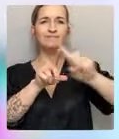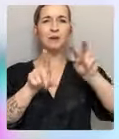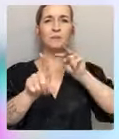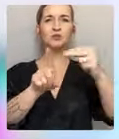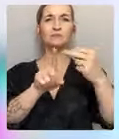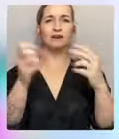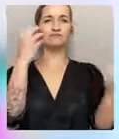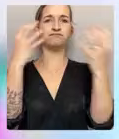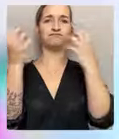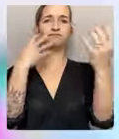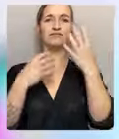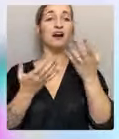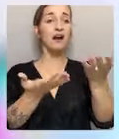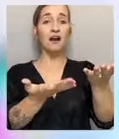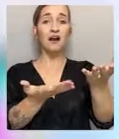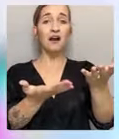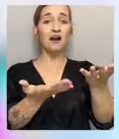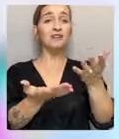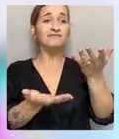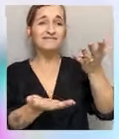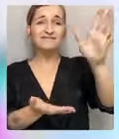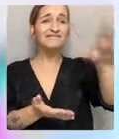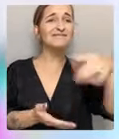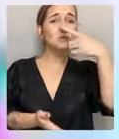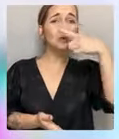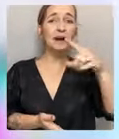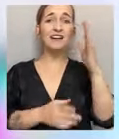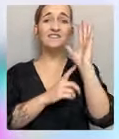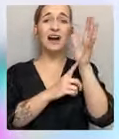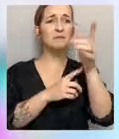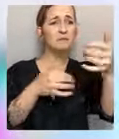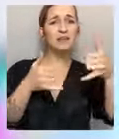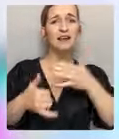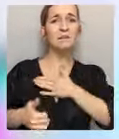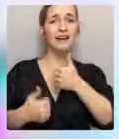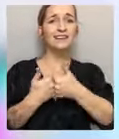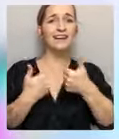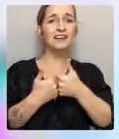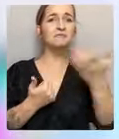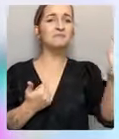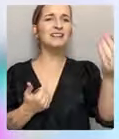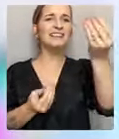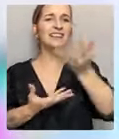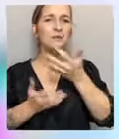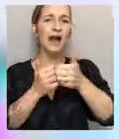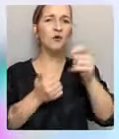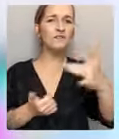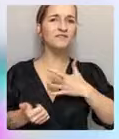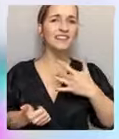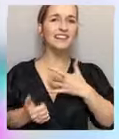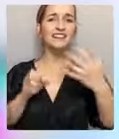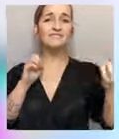just by saying, "Hey! Spend five minutes playing this game. Tell me how you feel about it." Get some feedback.